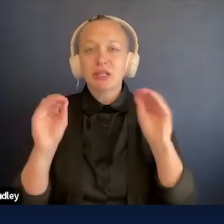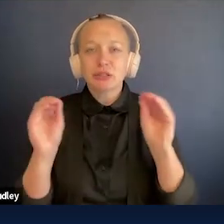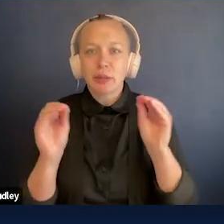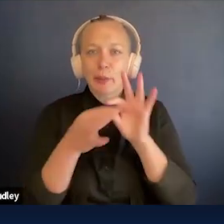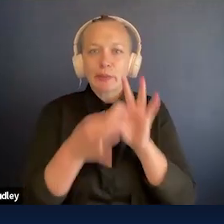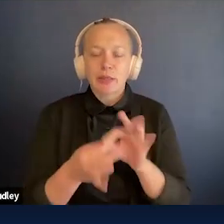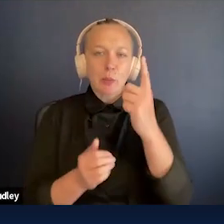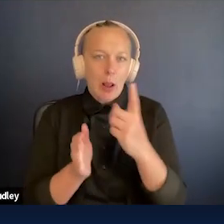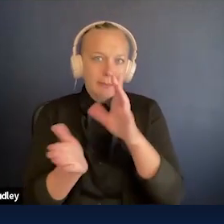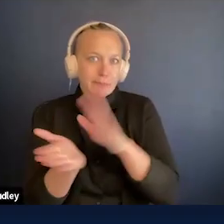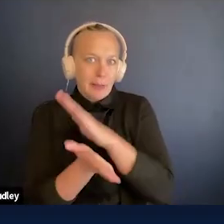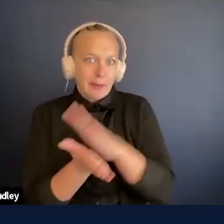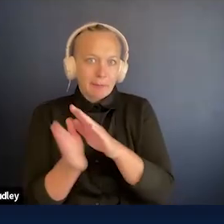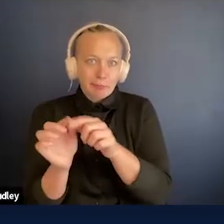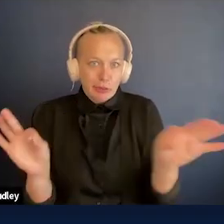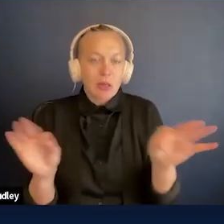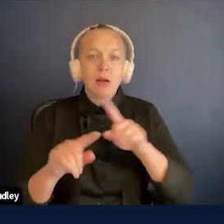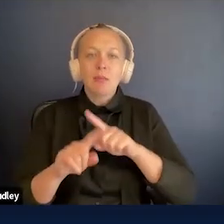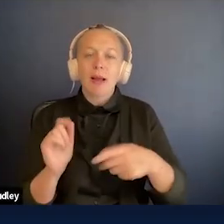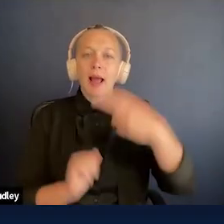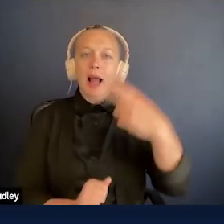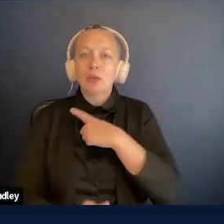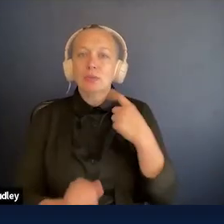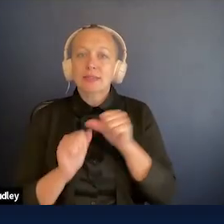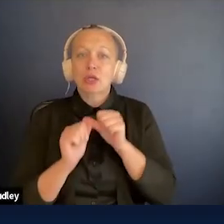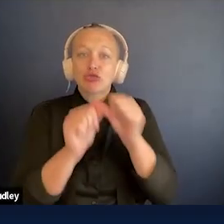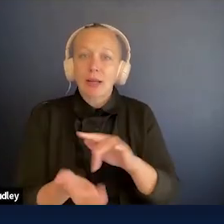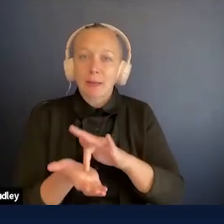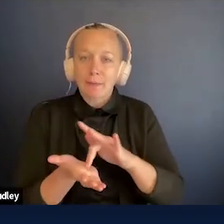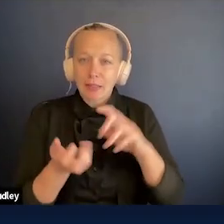Um, they're at high risk of chronic medical conditions and pregnancy complications, such as.